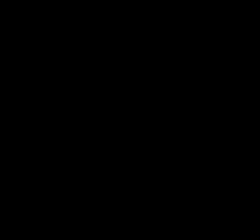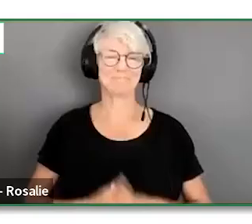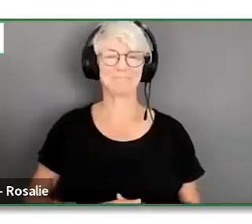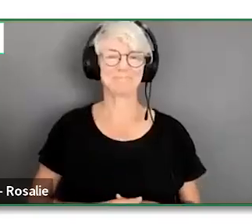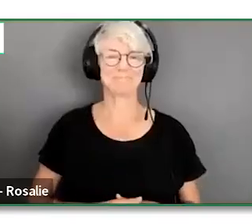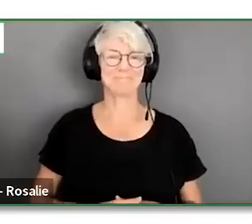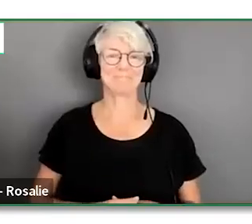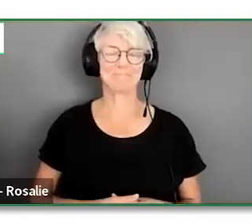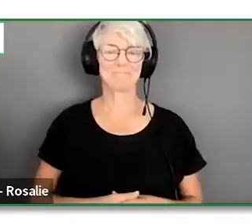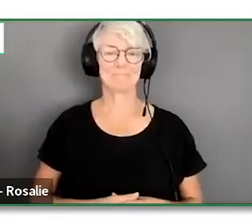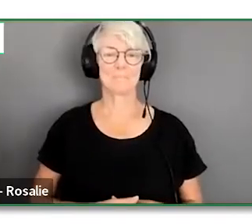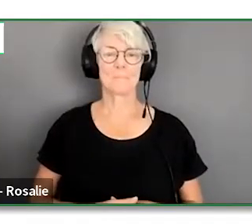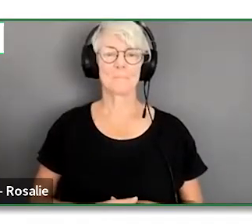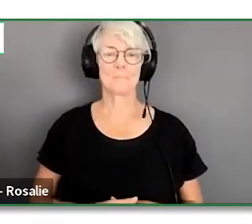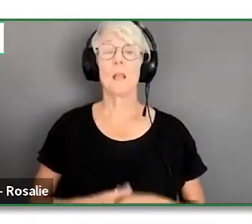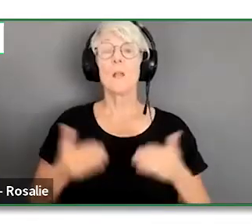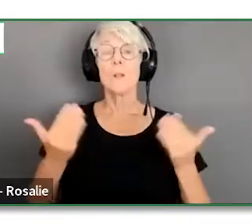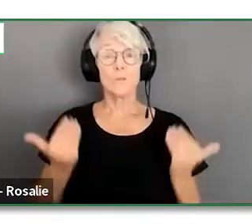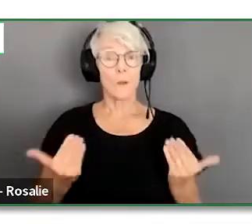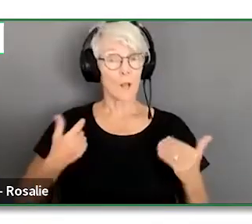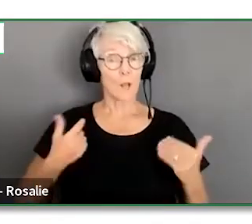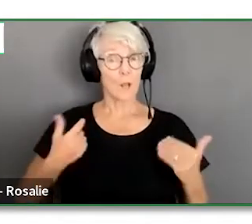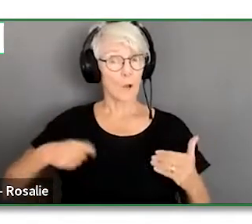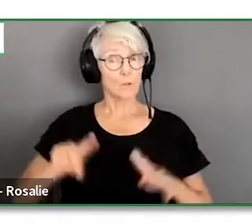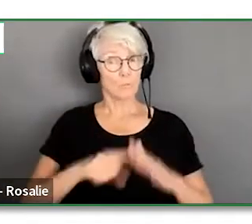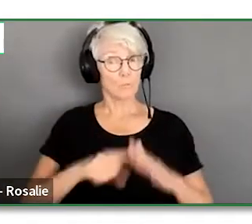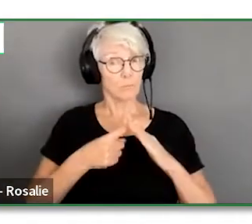Today we are opening up the conference with some words from Marie-Hélène Brisson